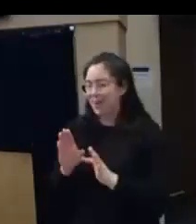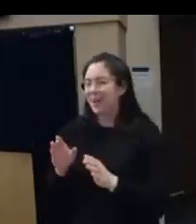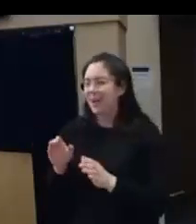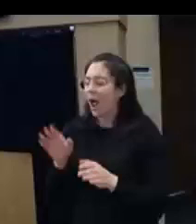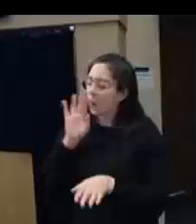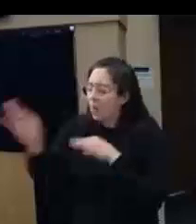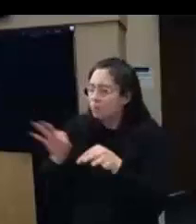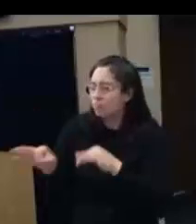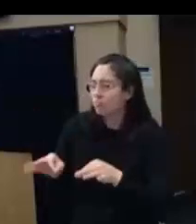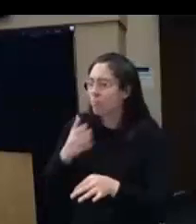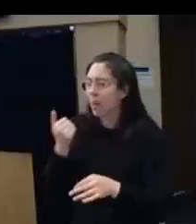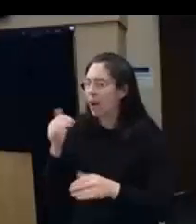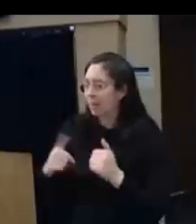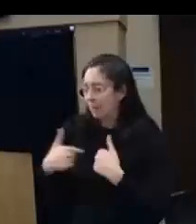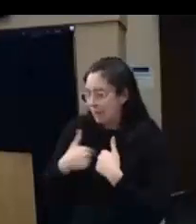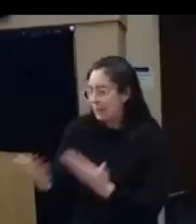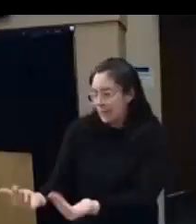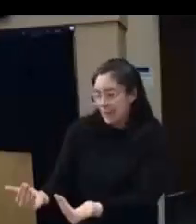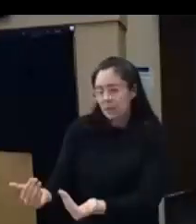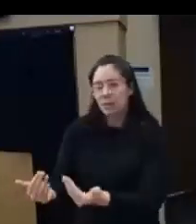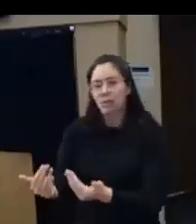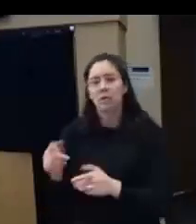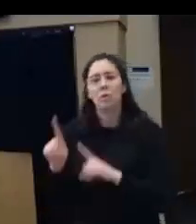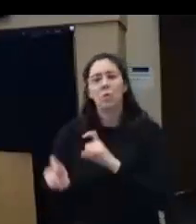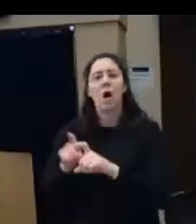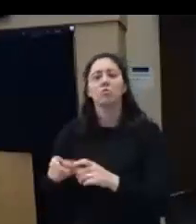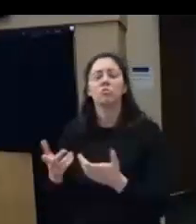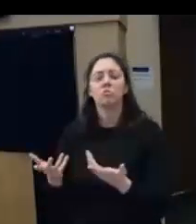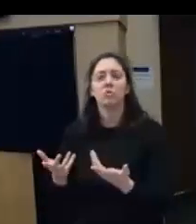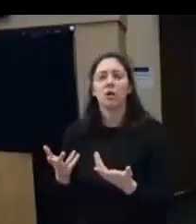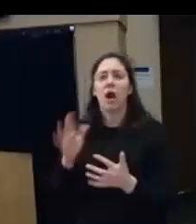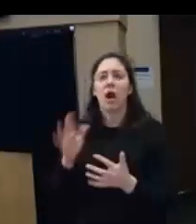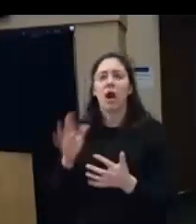things a little better than I can and so you know questions about I avoid thinking or talking about